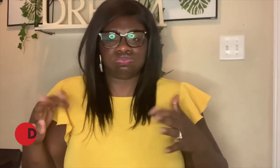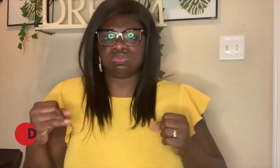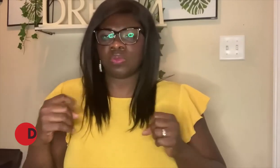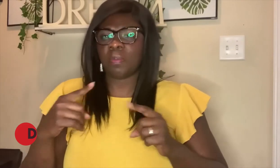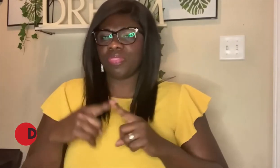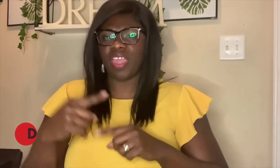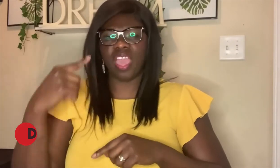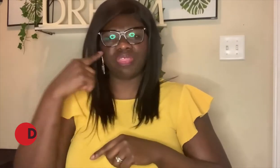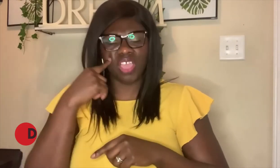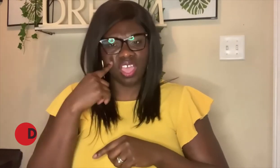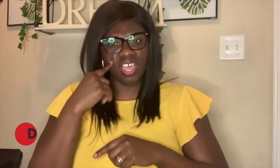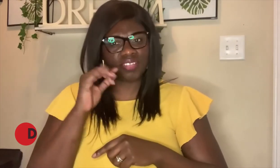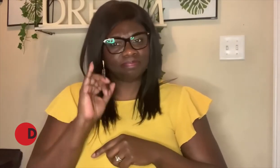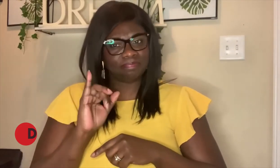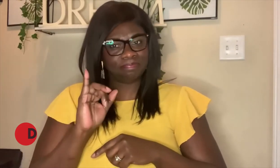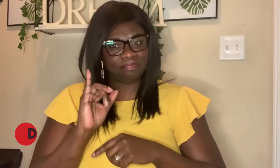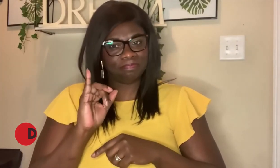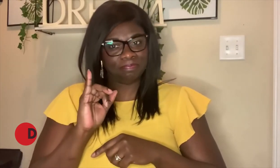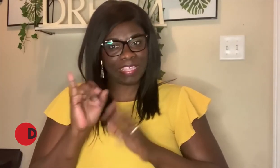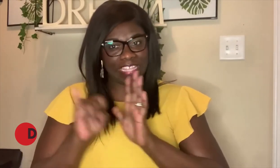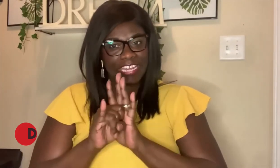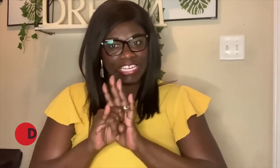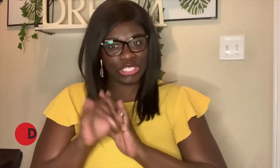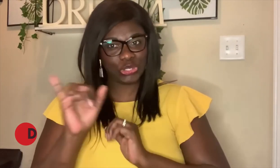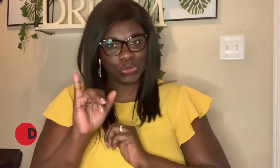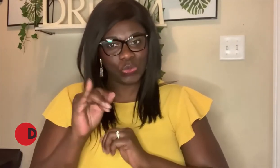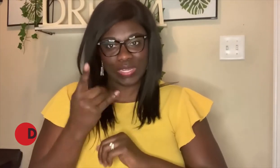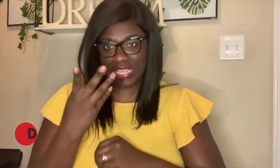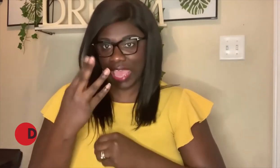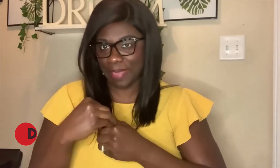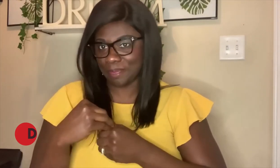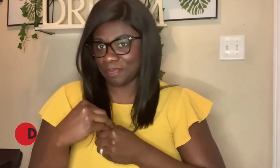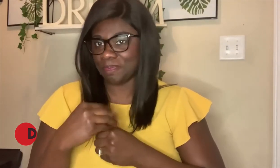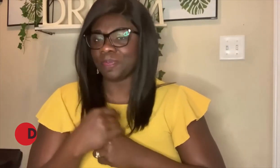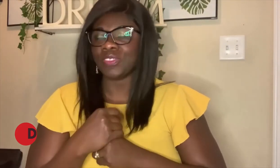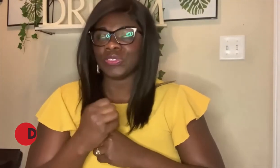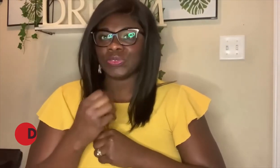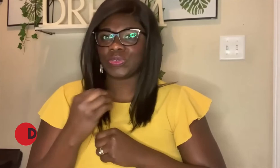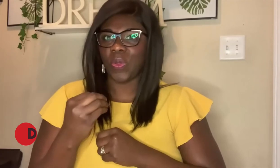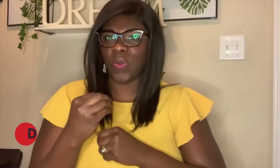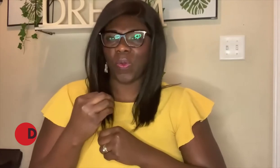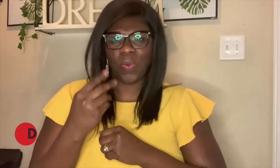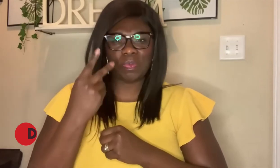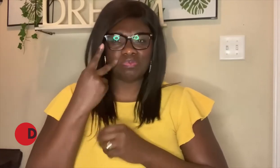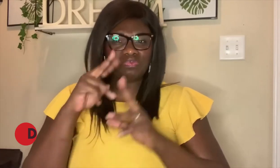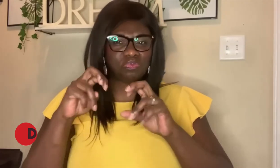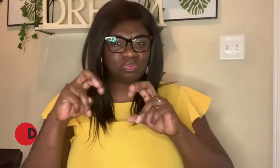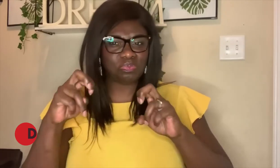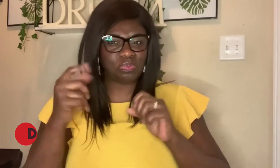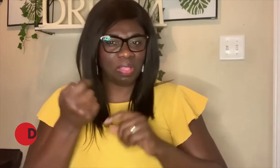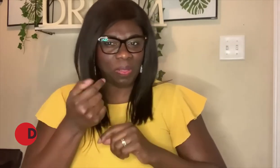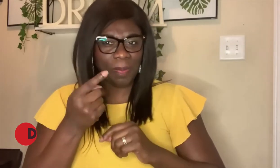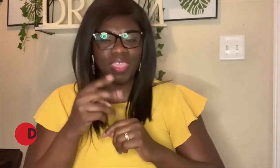After looking into it a bit, I wanted something related to entertainment.